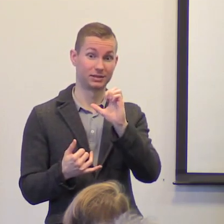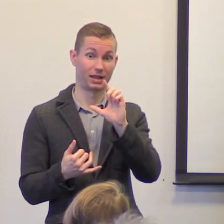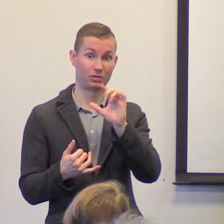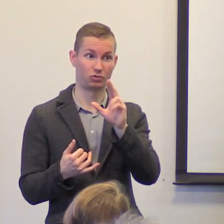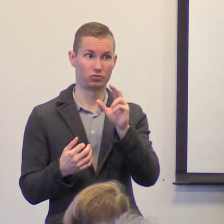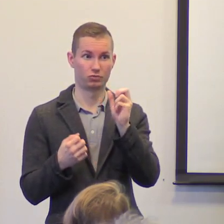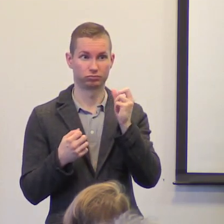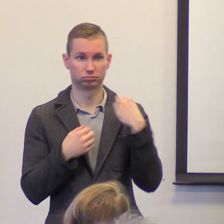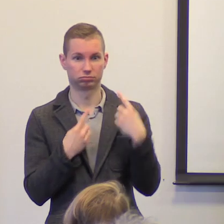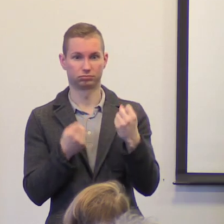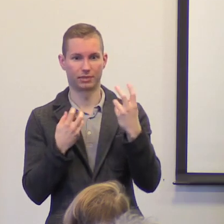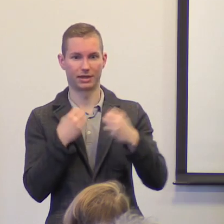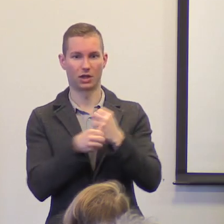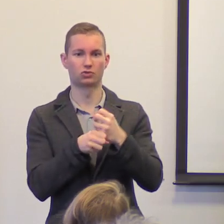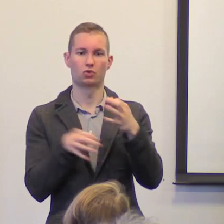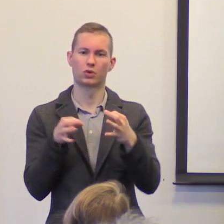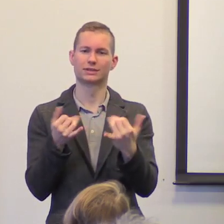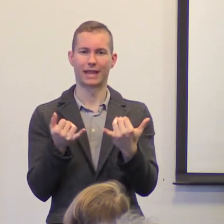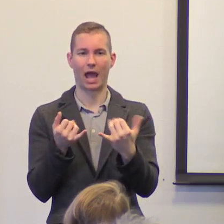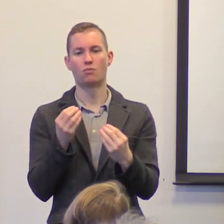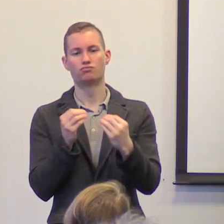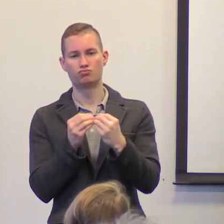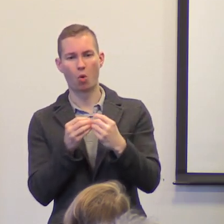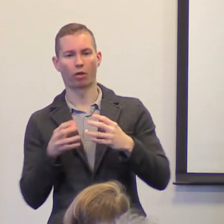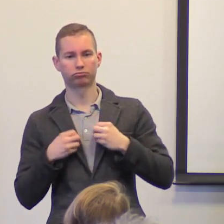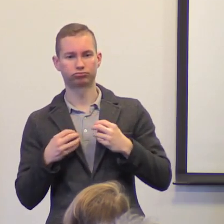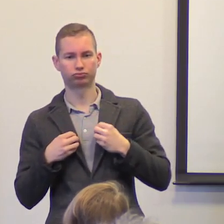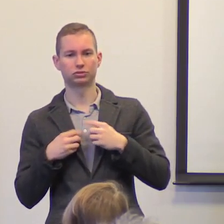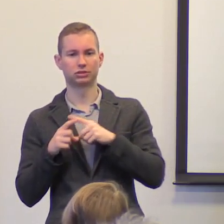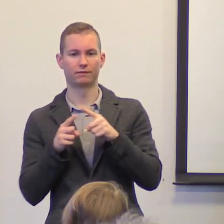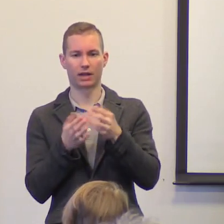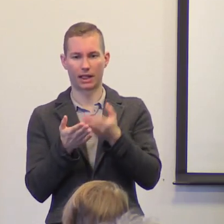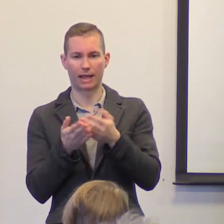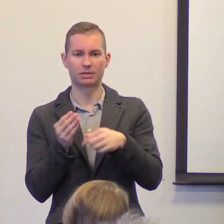the years, the courts have been far more receptive to claims about First Amendment violations